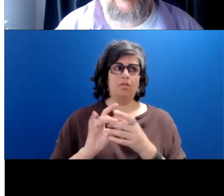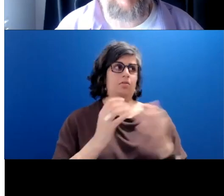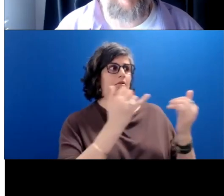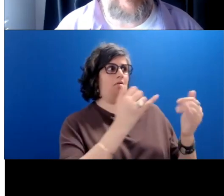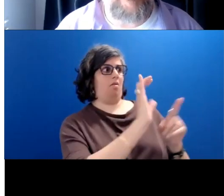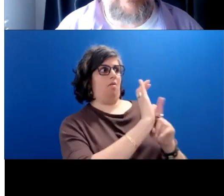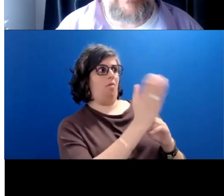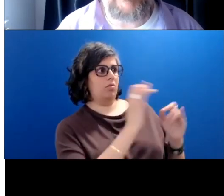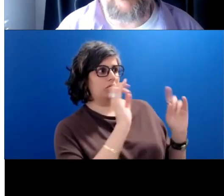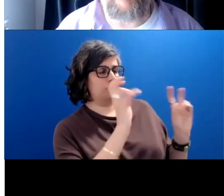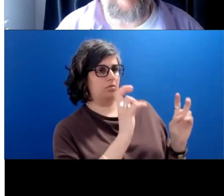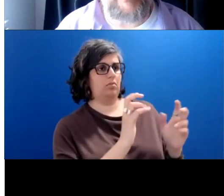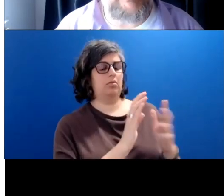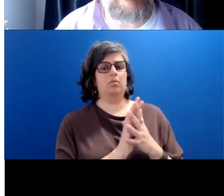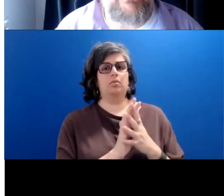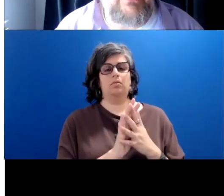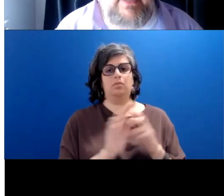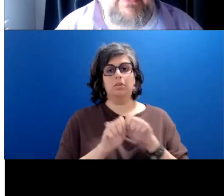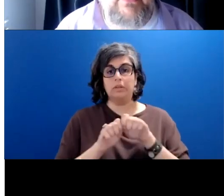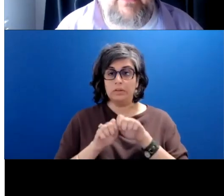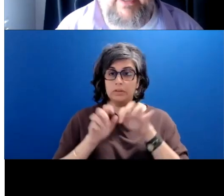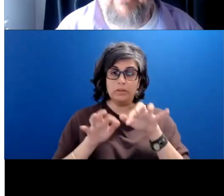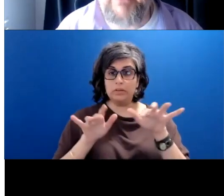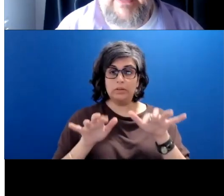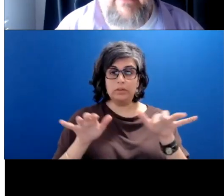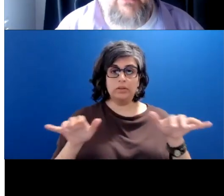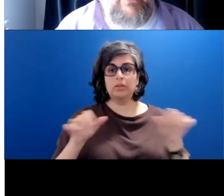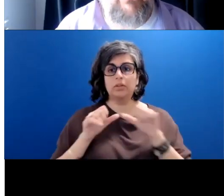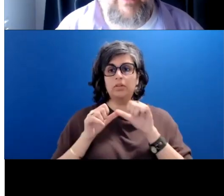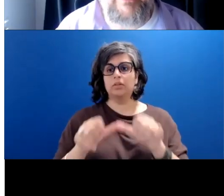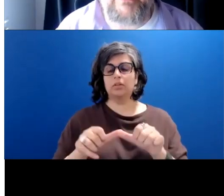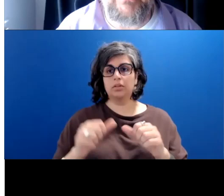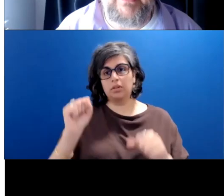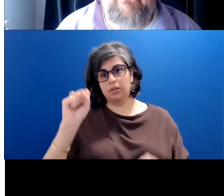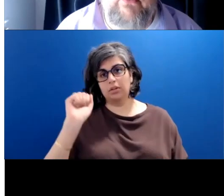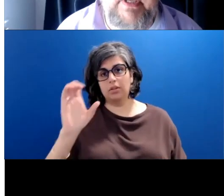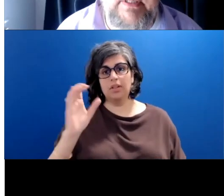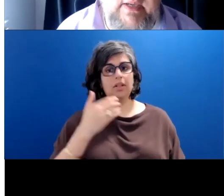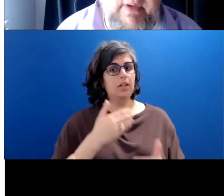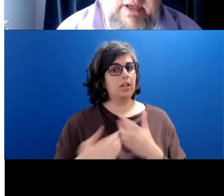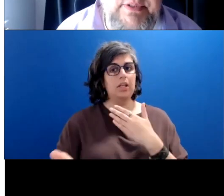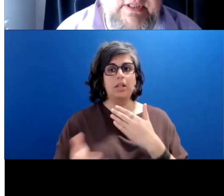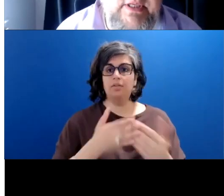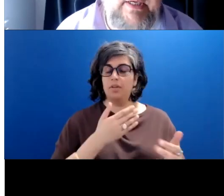and the pervasiveness of the continued standards of care, even when providers are using informed consent models,